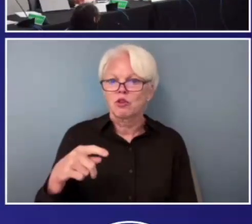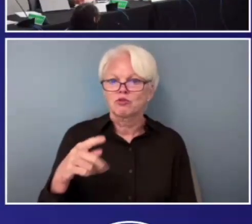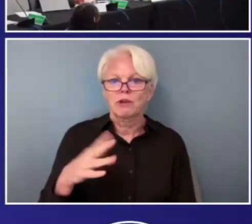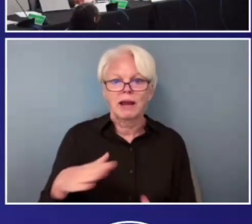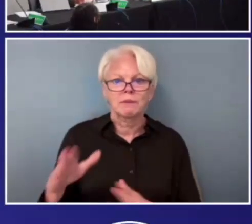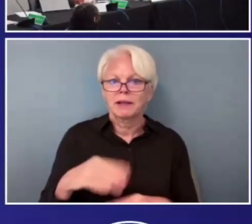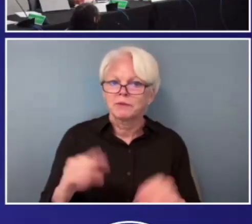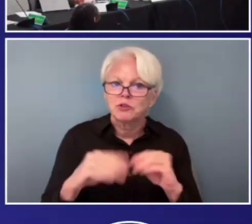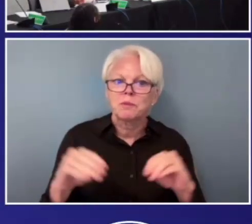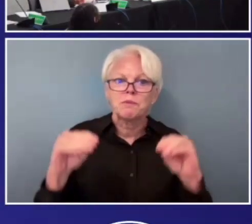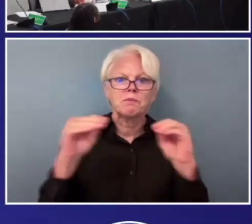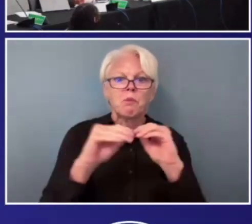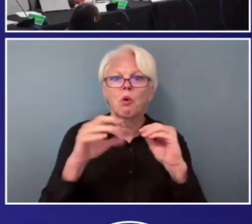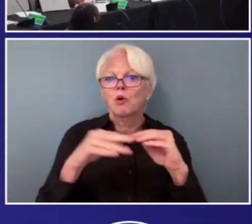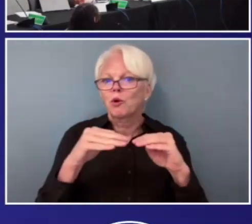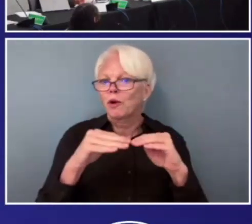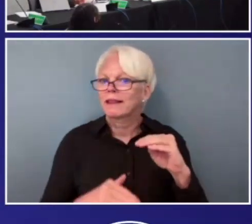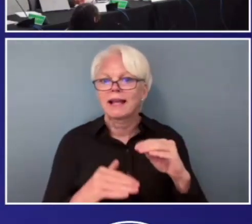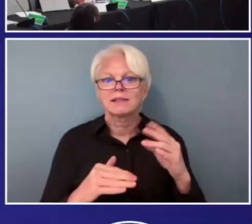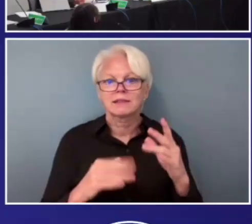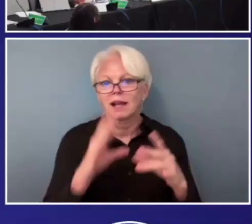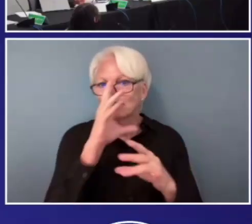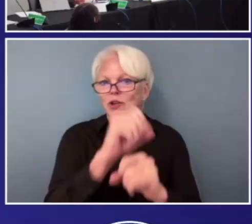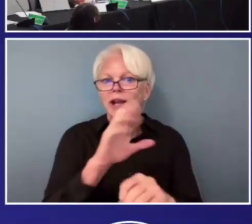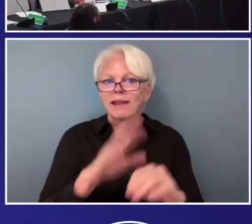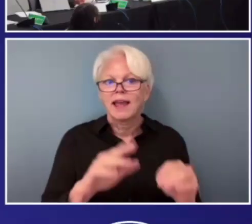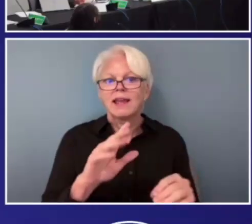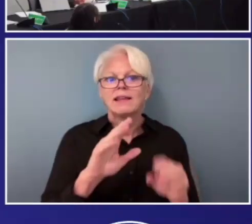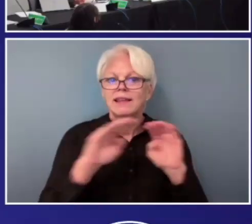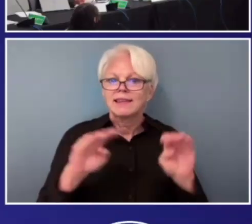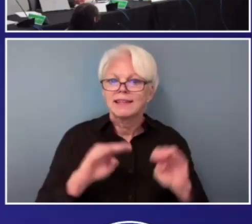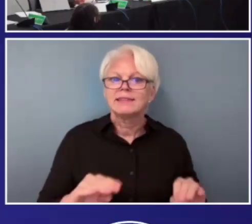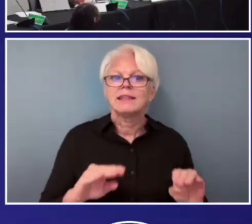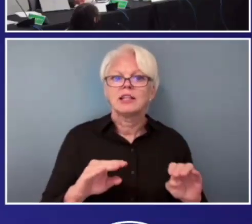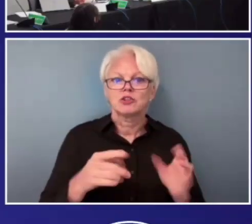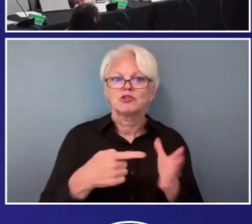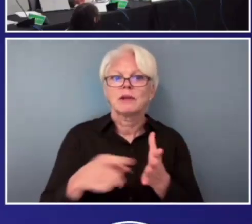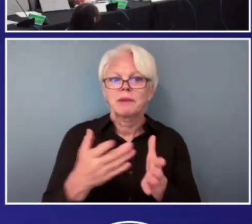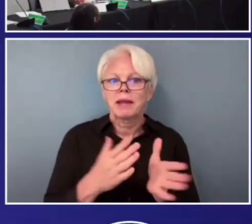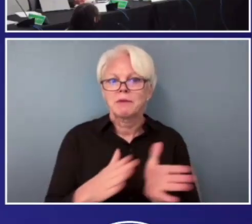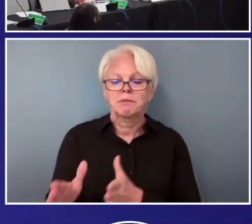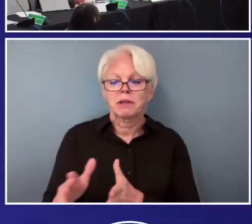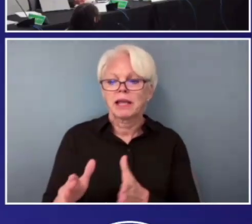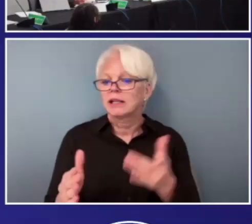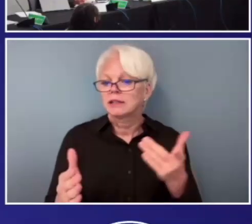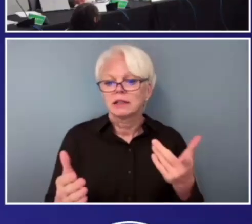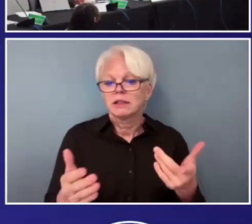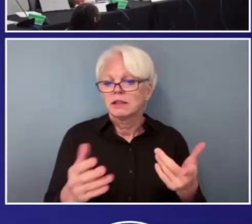or less attractive than the Tiered Repayment Plan, and the minimum is $10 under RAP.